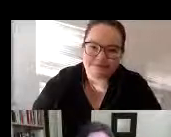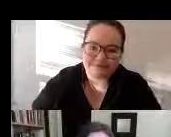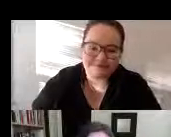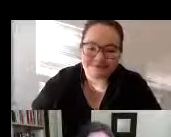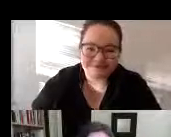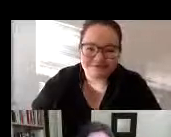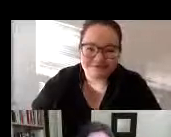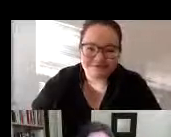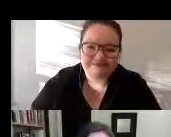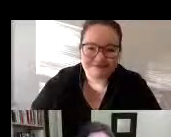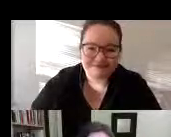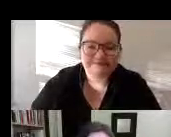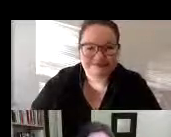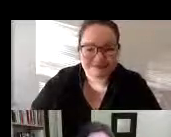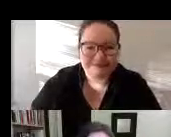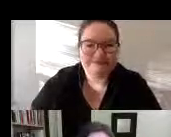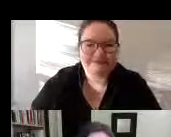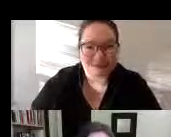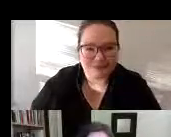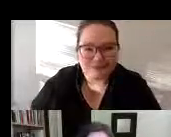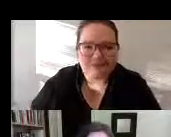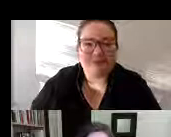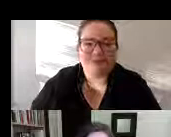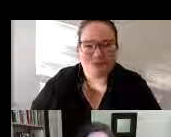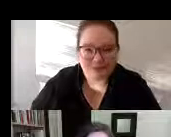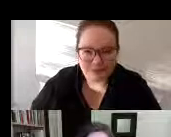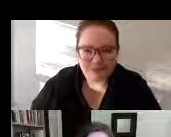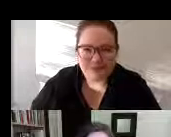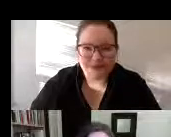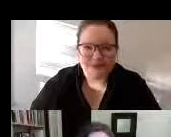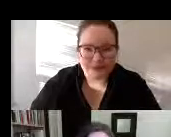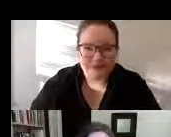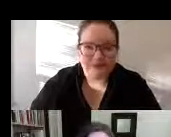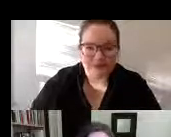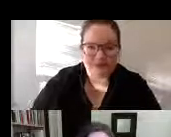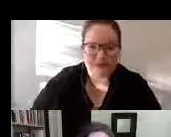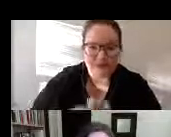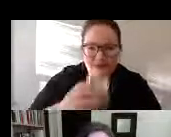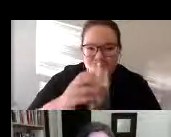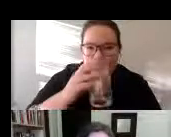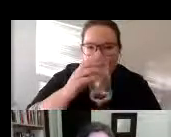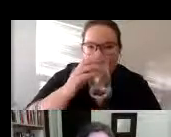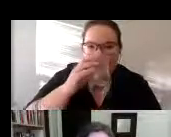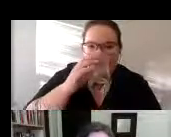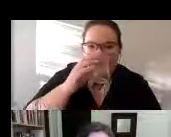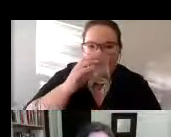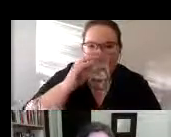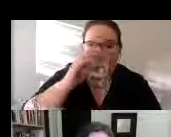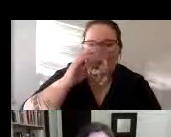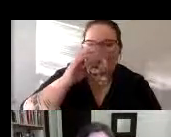they have been vibrantly and vigorously doing this, and I share that because